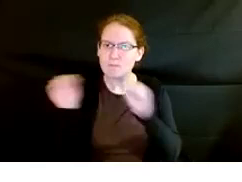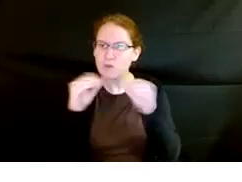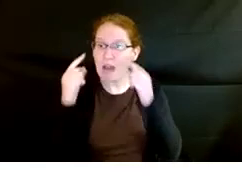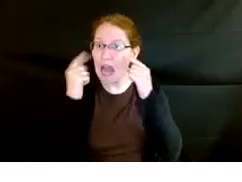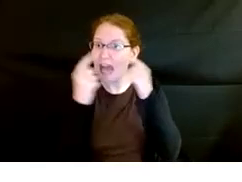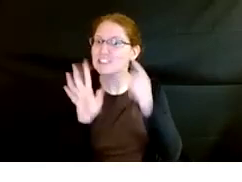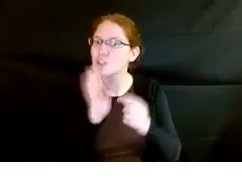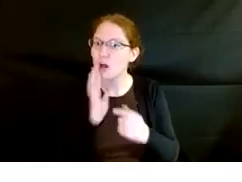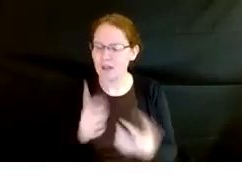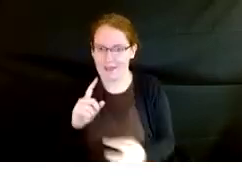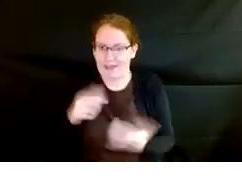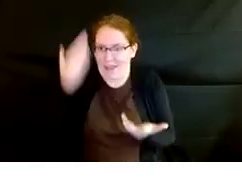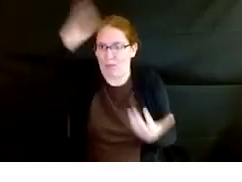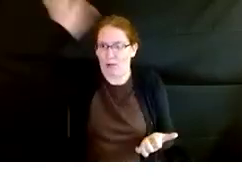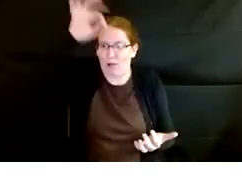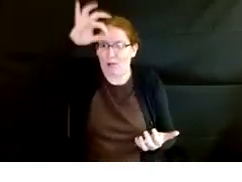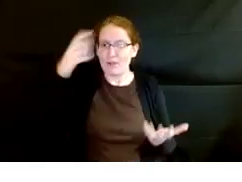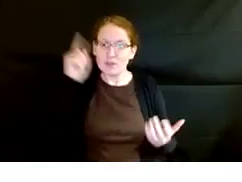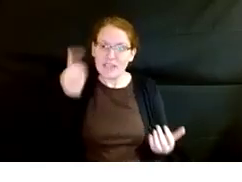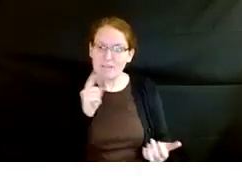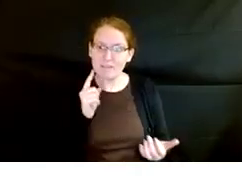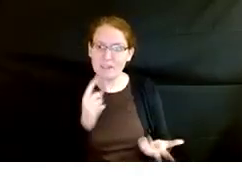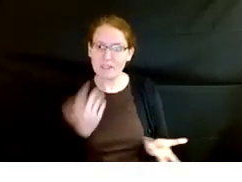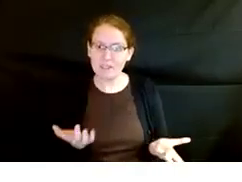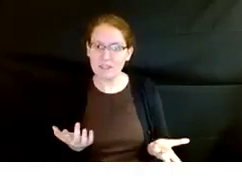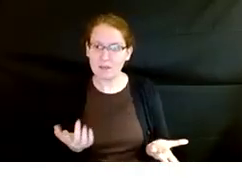and that was one of the things that they were going to use to determine did you get care